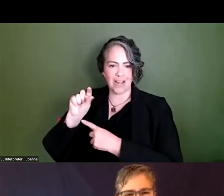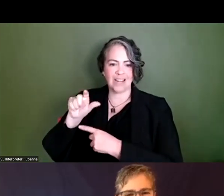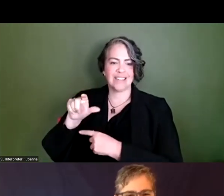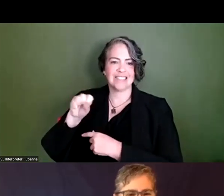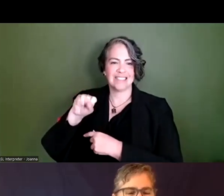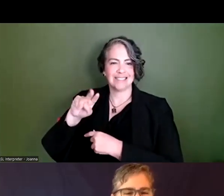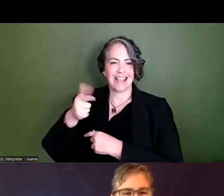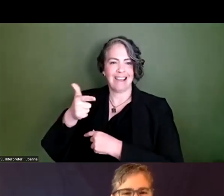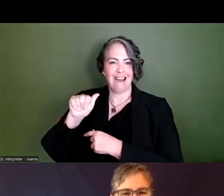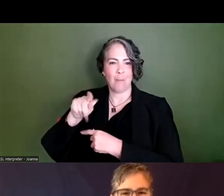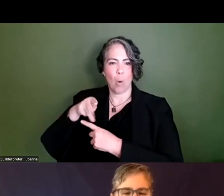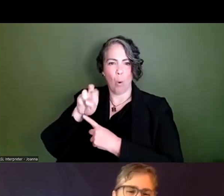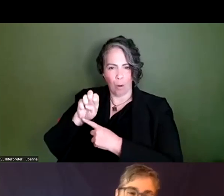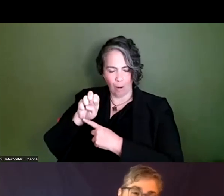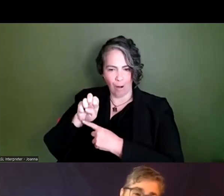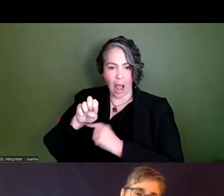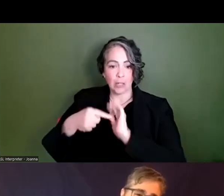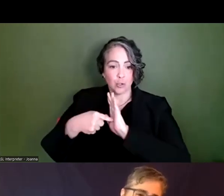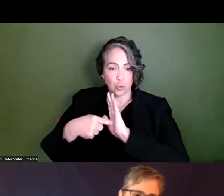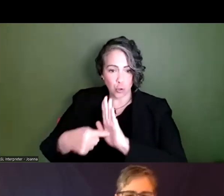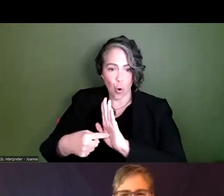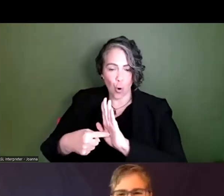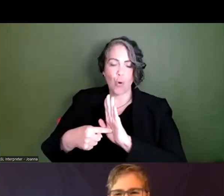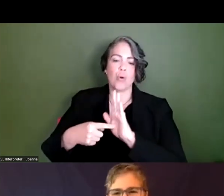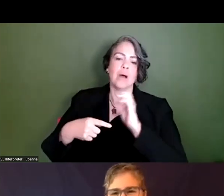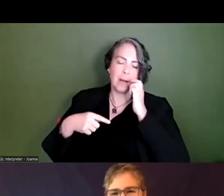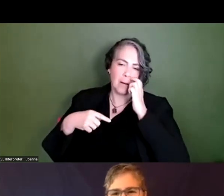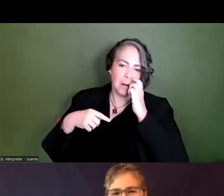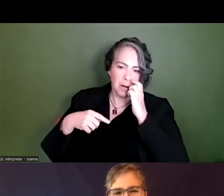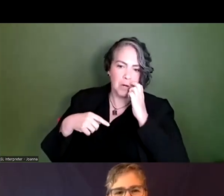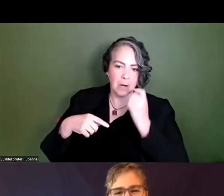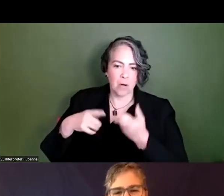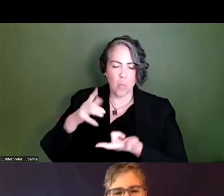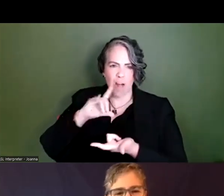experienced a mental health diagnosis and they can look at them as less-than. So there